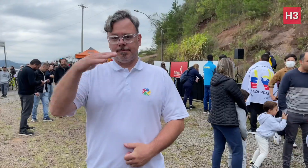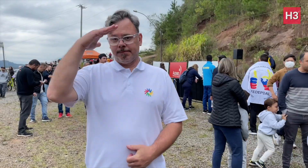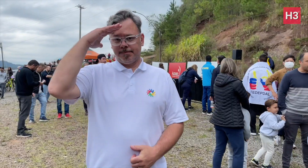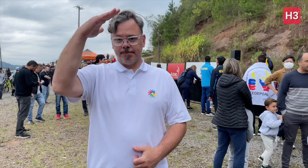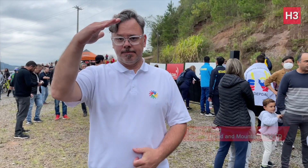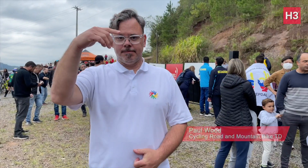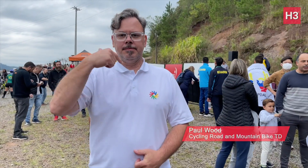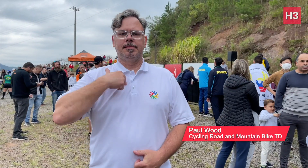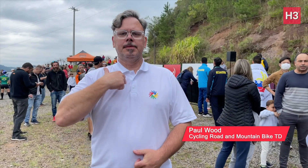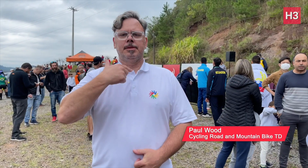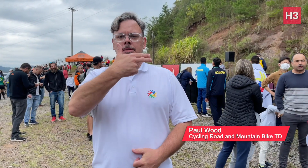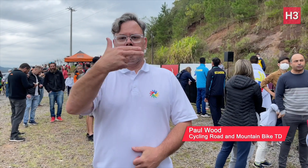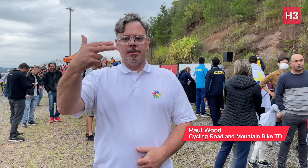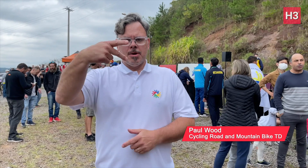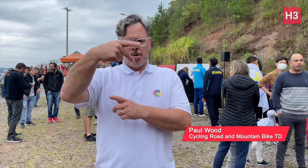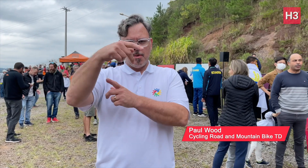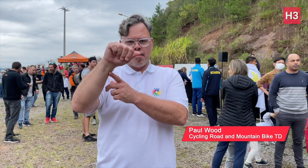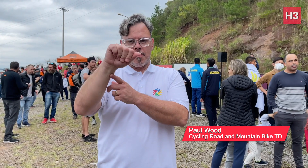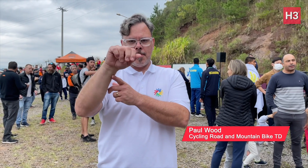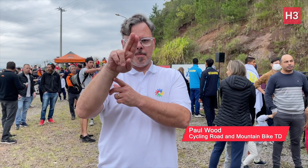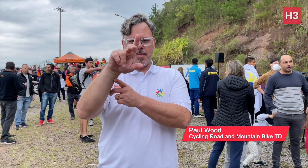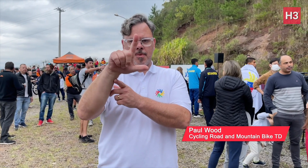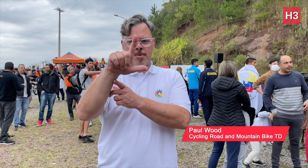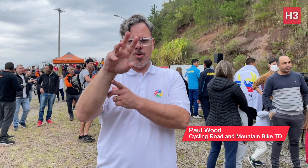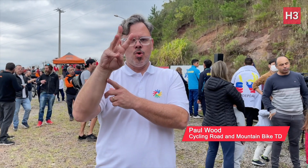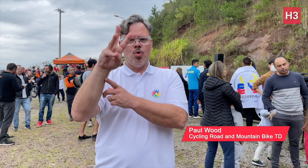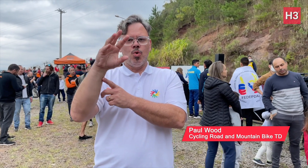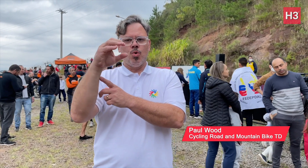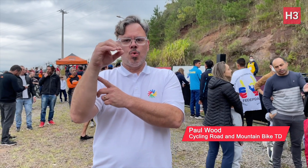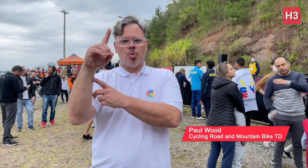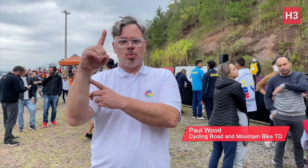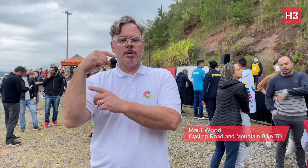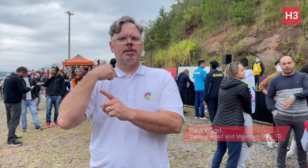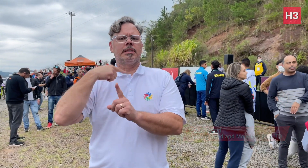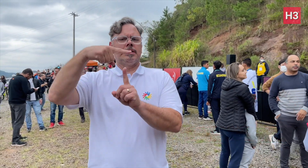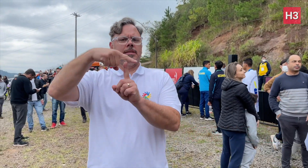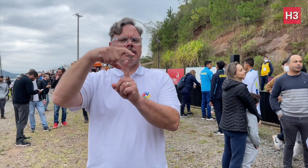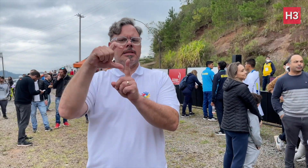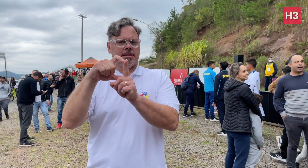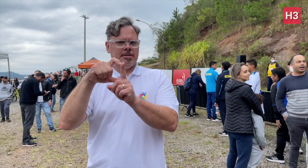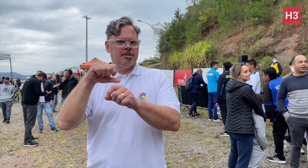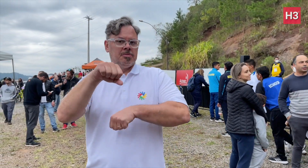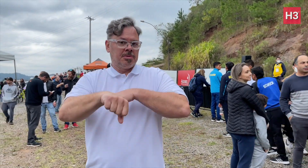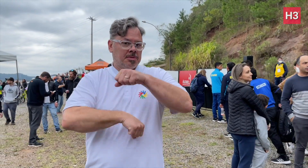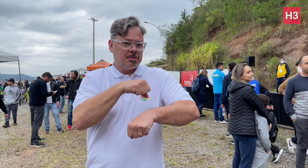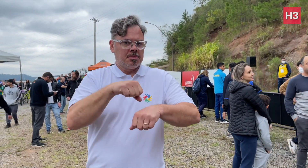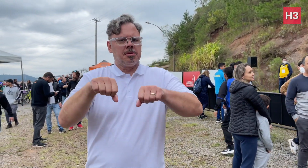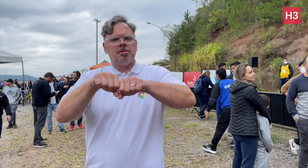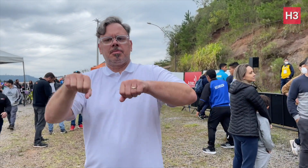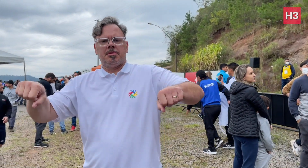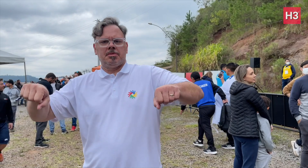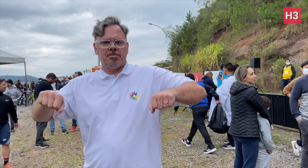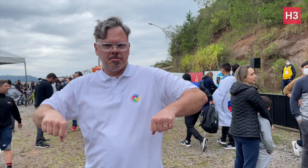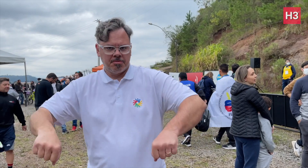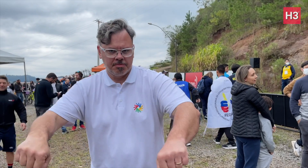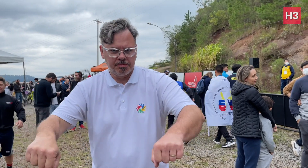Hello, my name’s Paul Wood and I’m Technical Director for Cycling Road